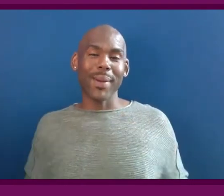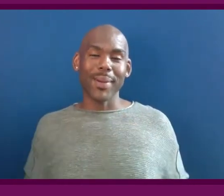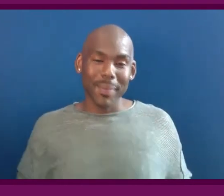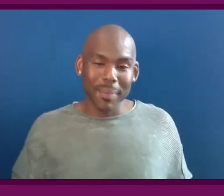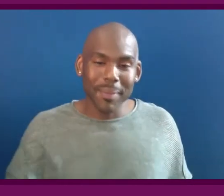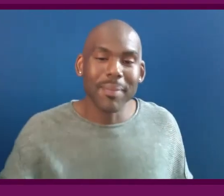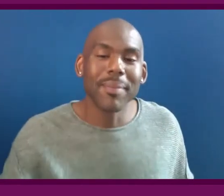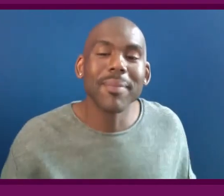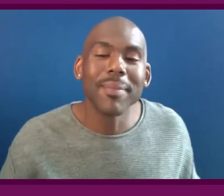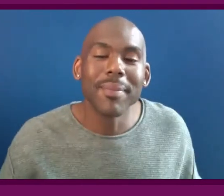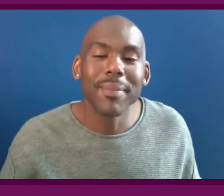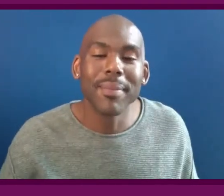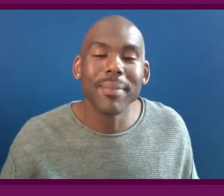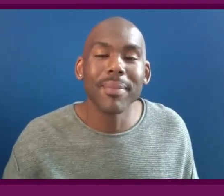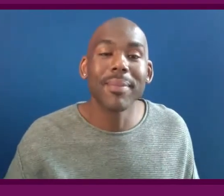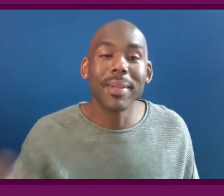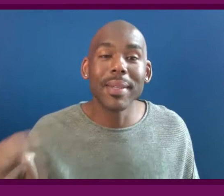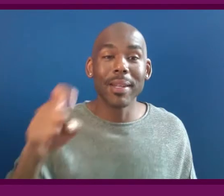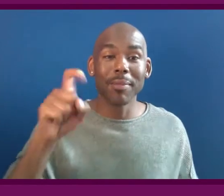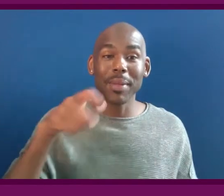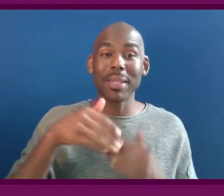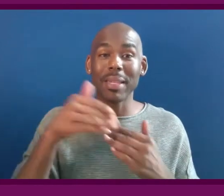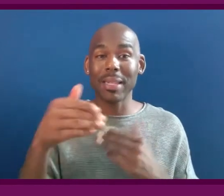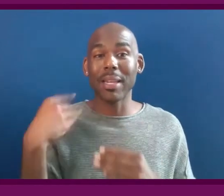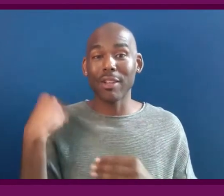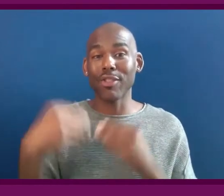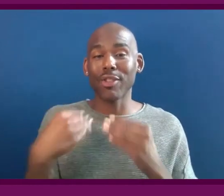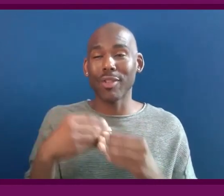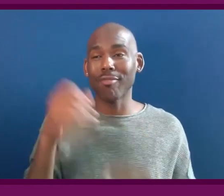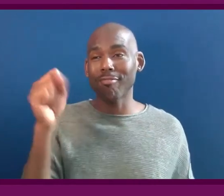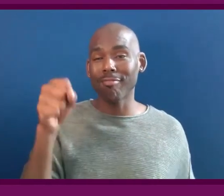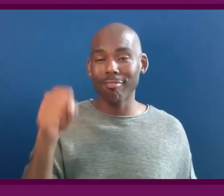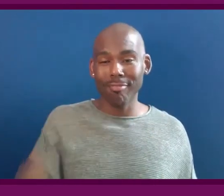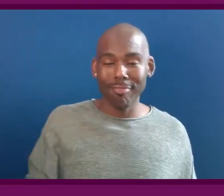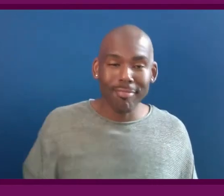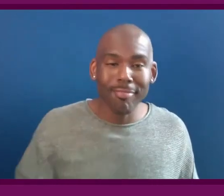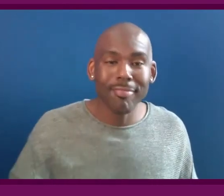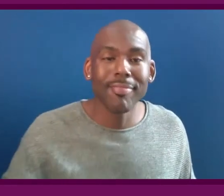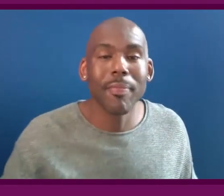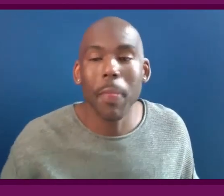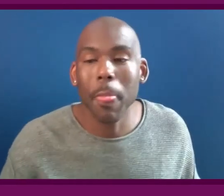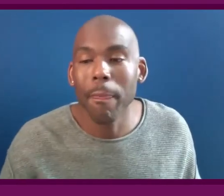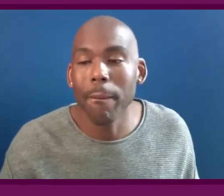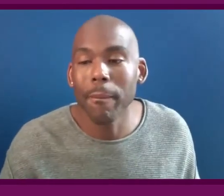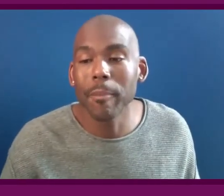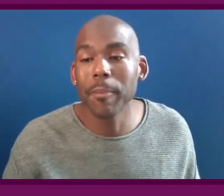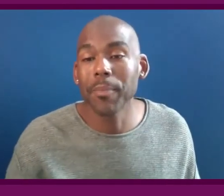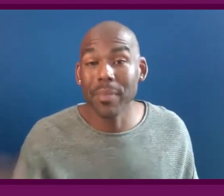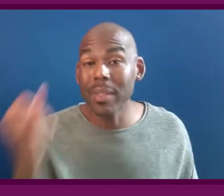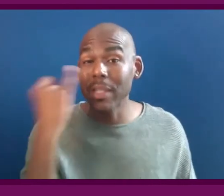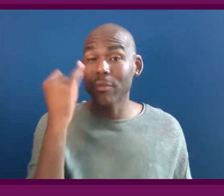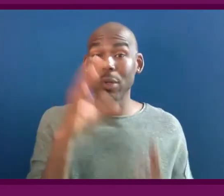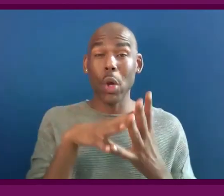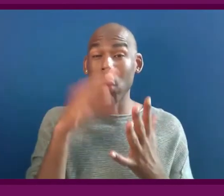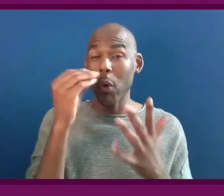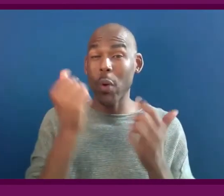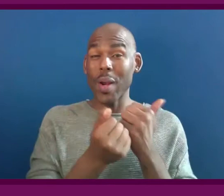Ashley Inkumsah: We need the next generation. Absolutely. Yeah. I feel like, yeah, if anything that we learned from the past year and a half is that we can